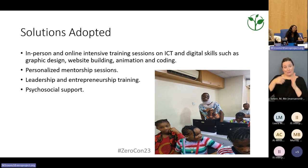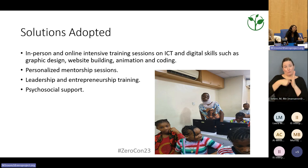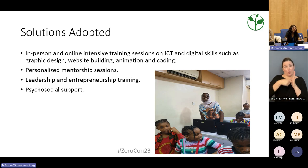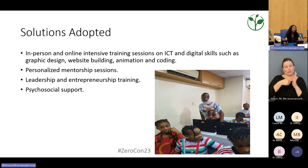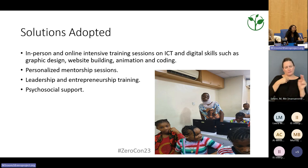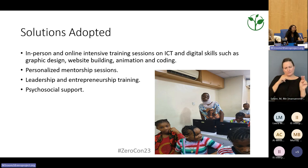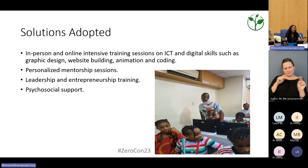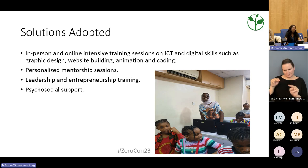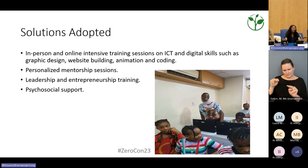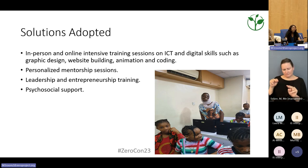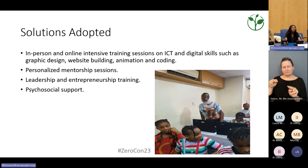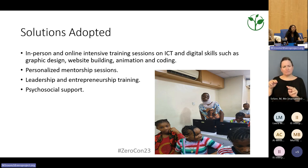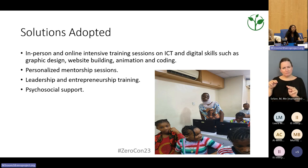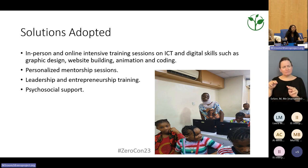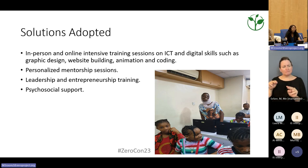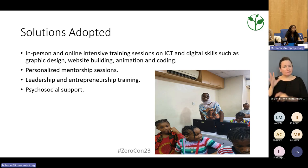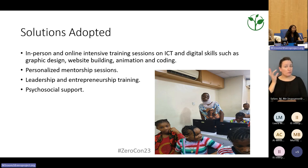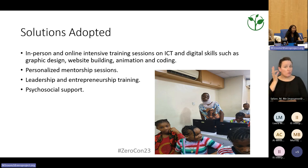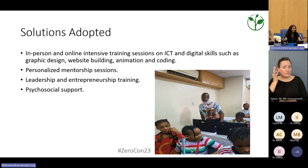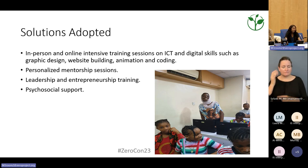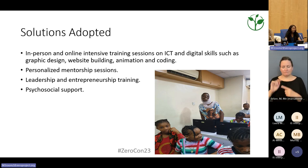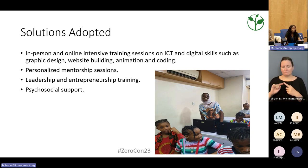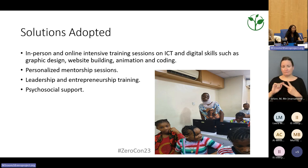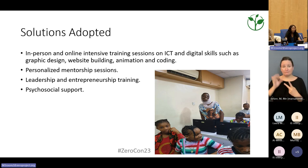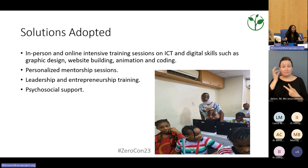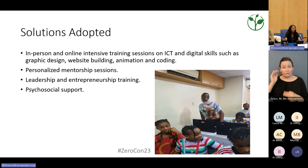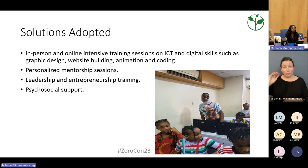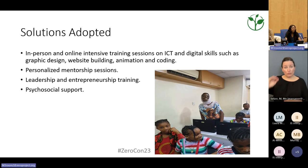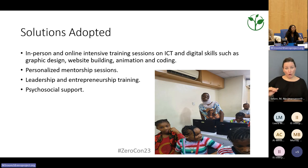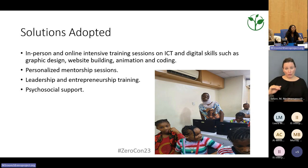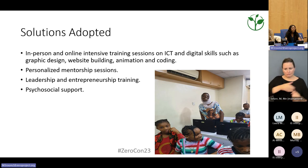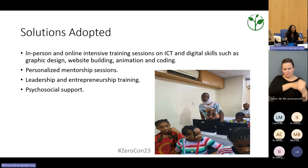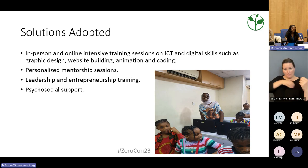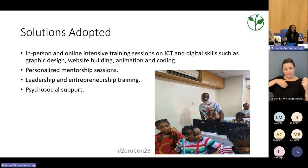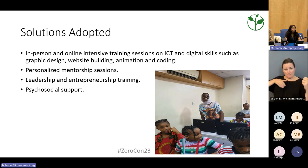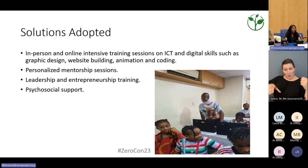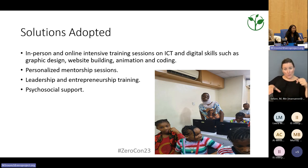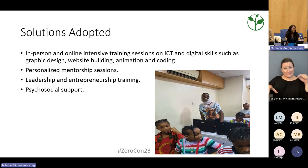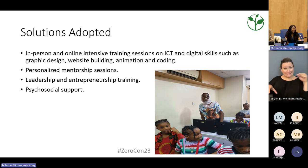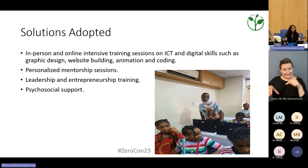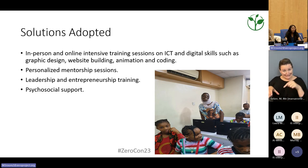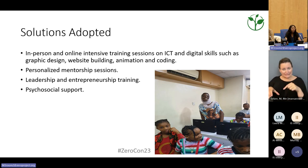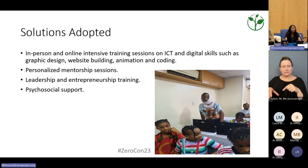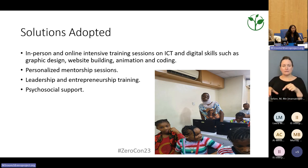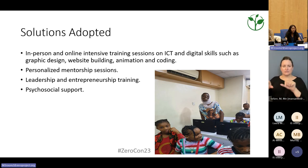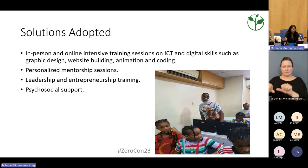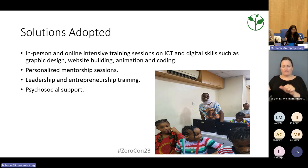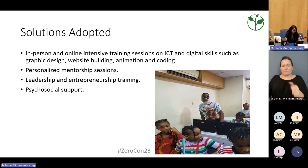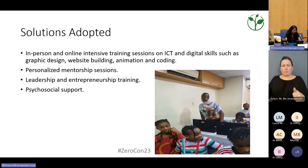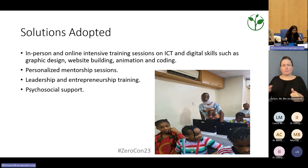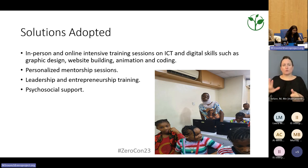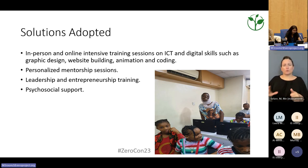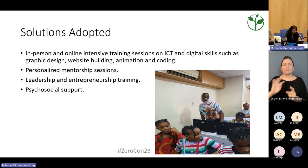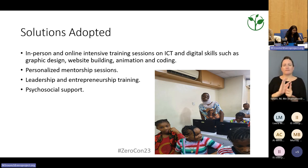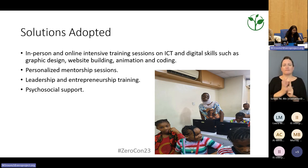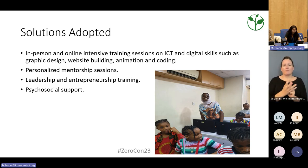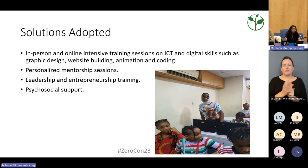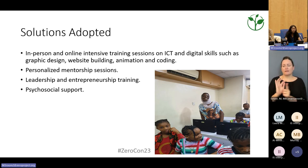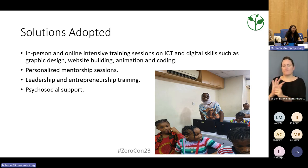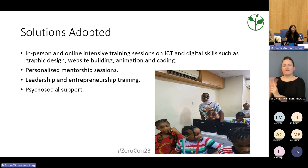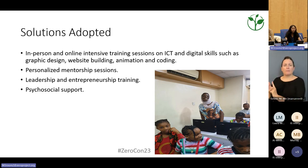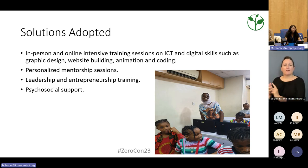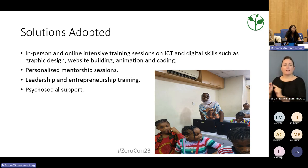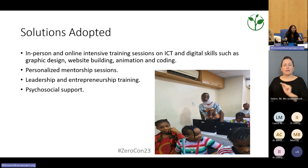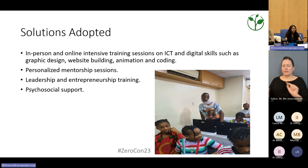and girls has a ripple effect on their families and their communities. This leads to economic